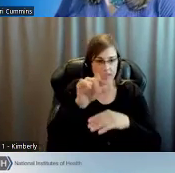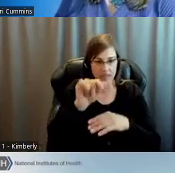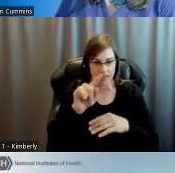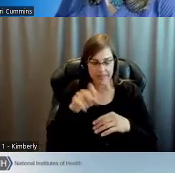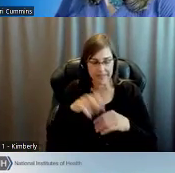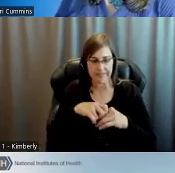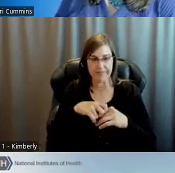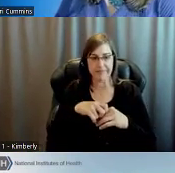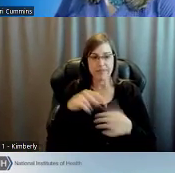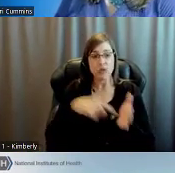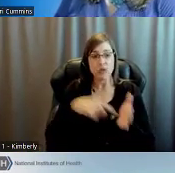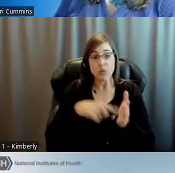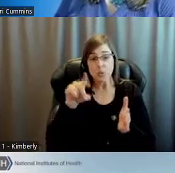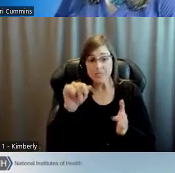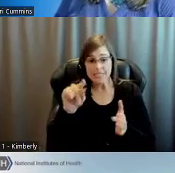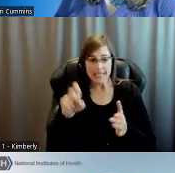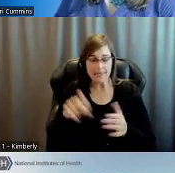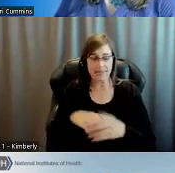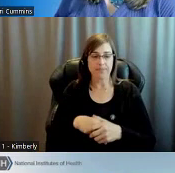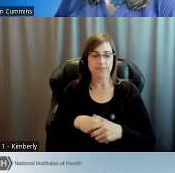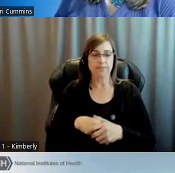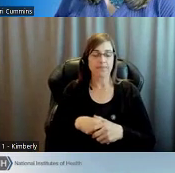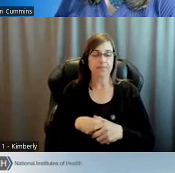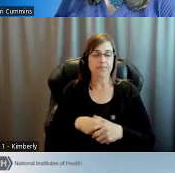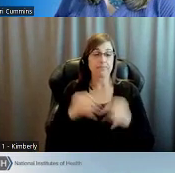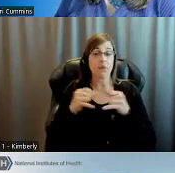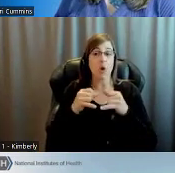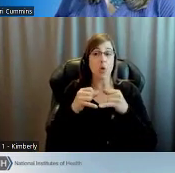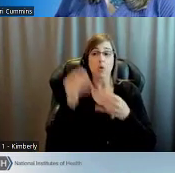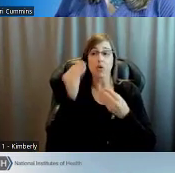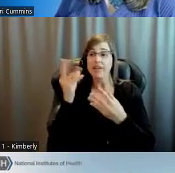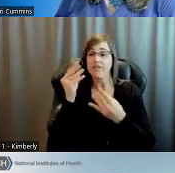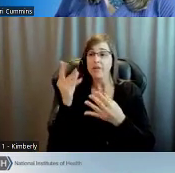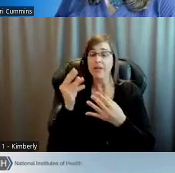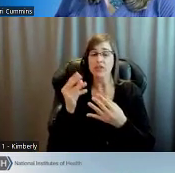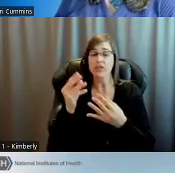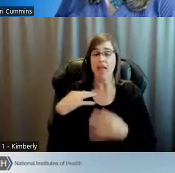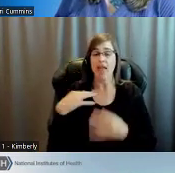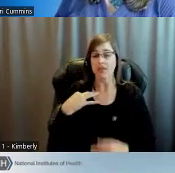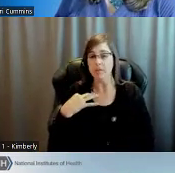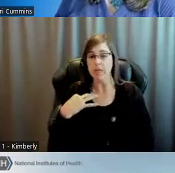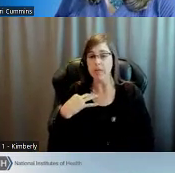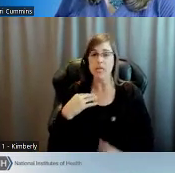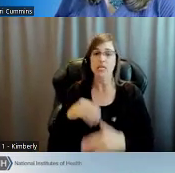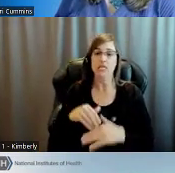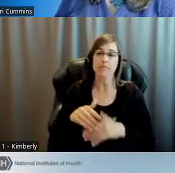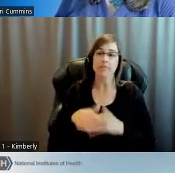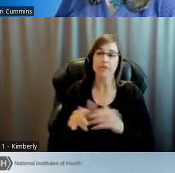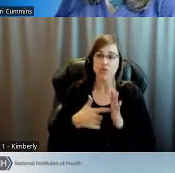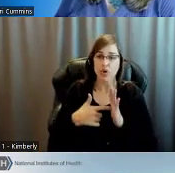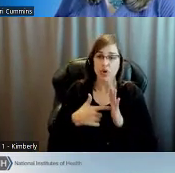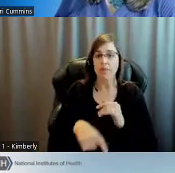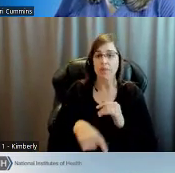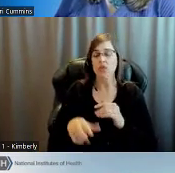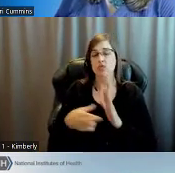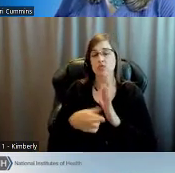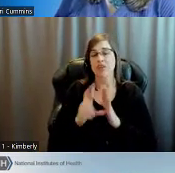your due date, award information, eligibility, submission requirements, review criteria,